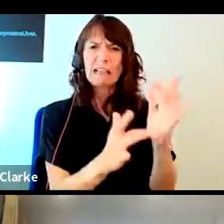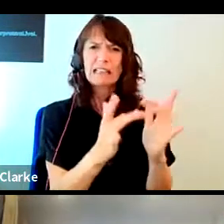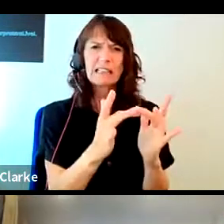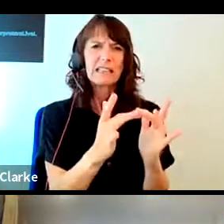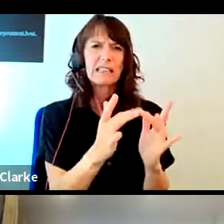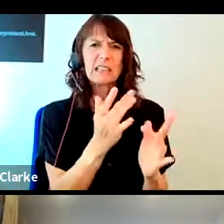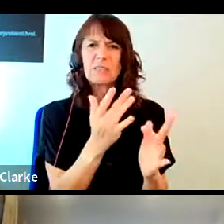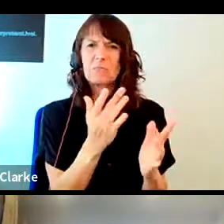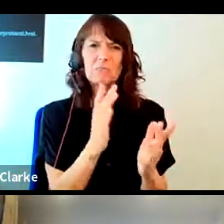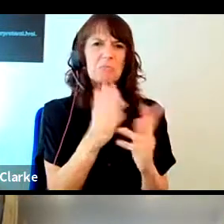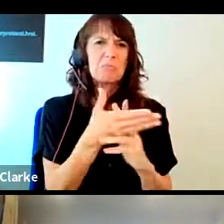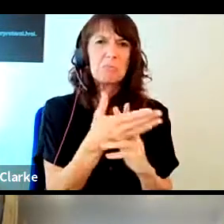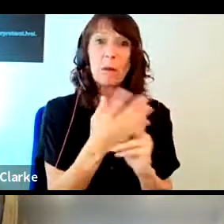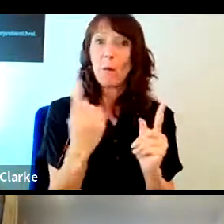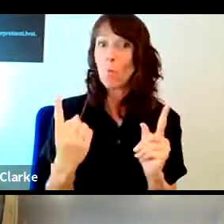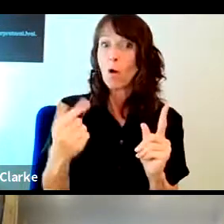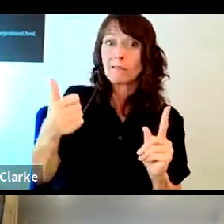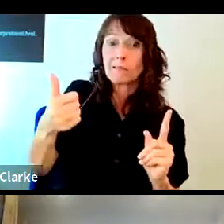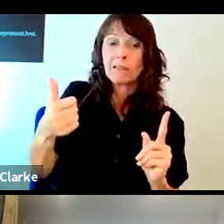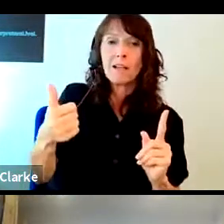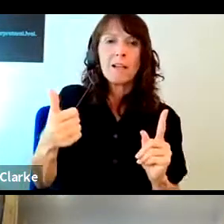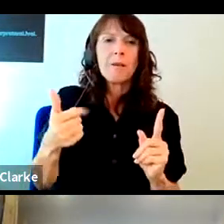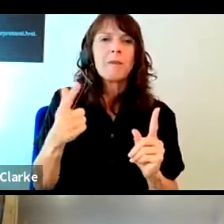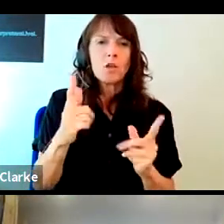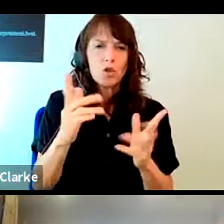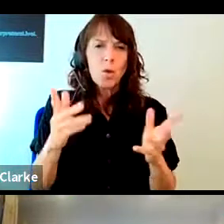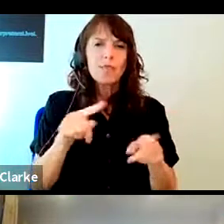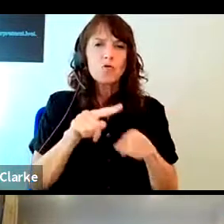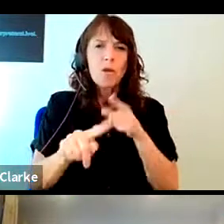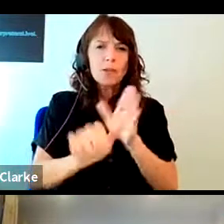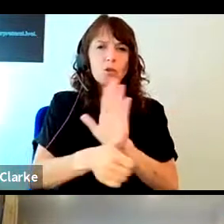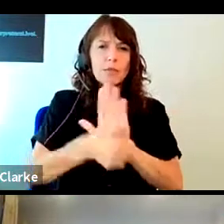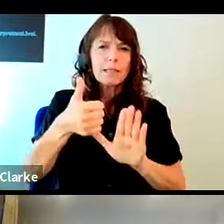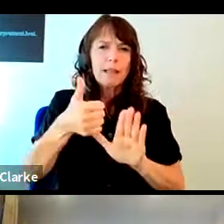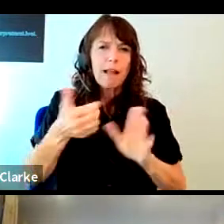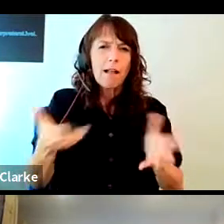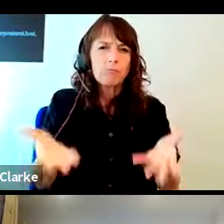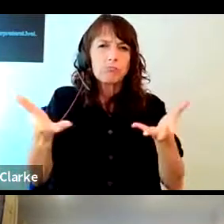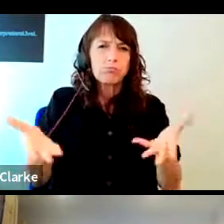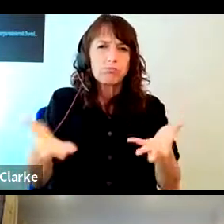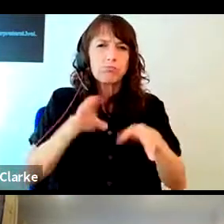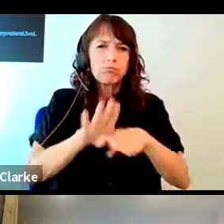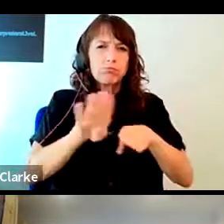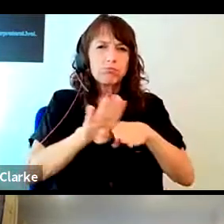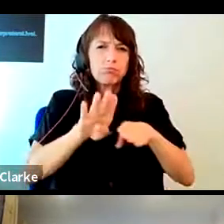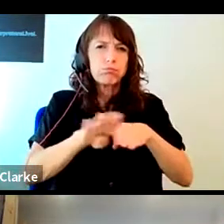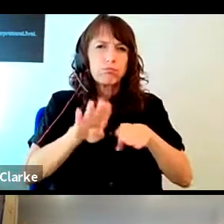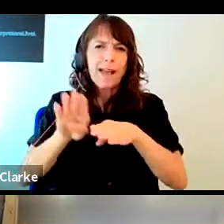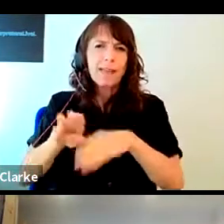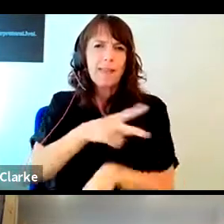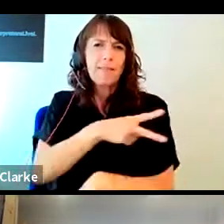So it's scaling up. And I suppose training goes so far, but it depends how much it's embedded